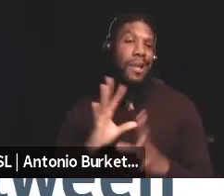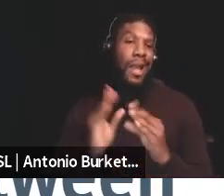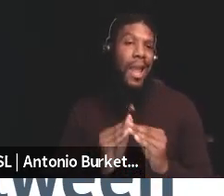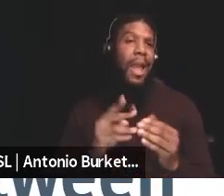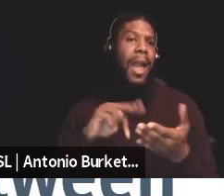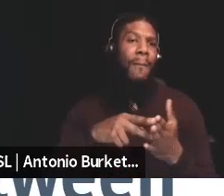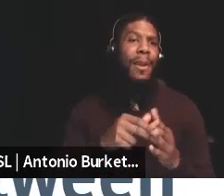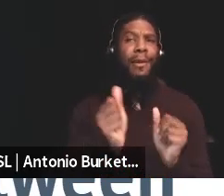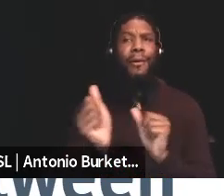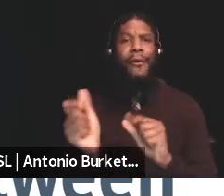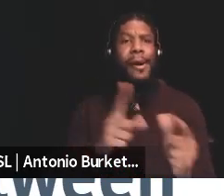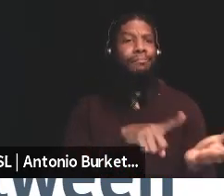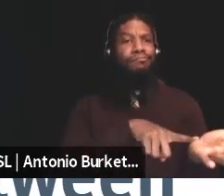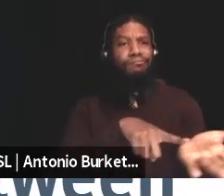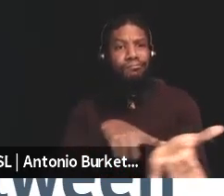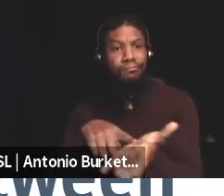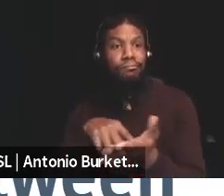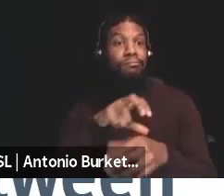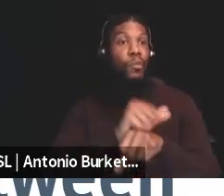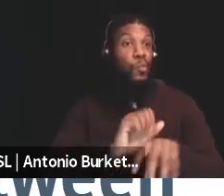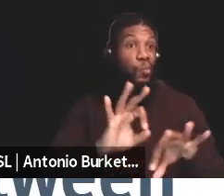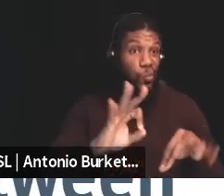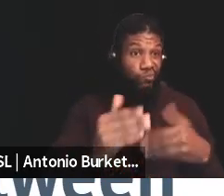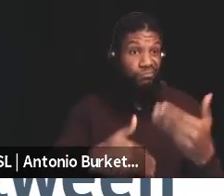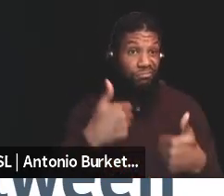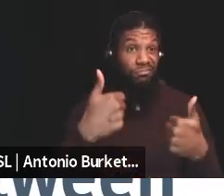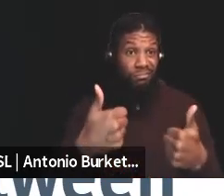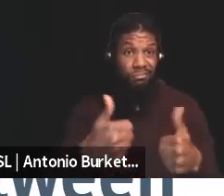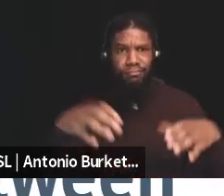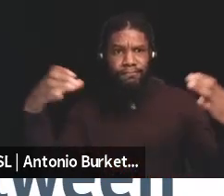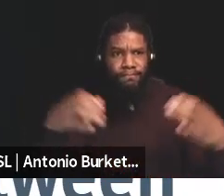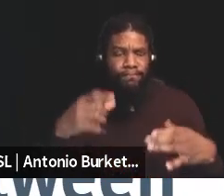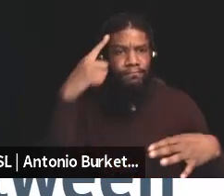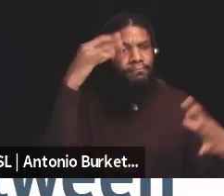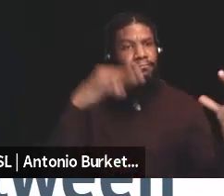about how appointments are going, to collaborate together as a group about potential solutions to